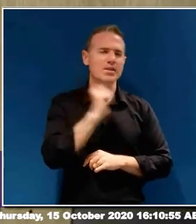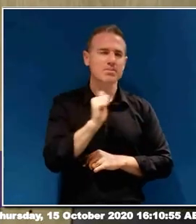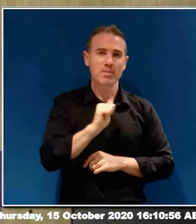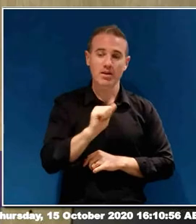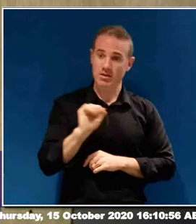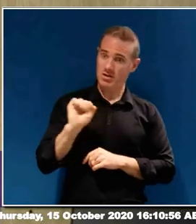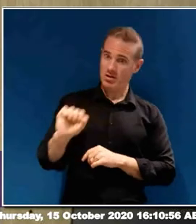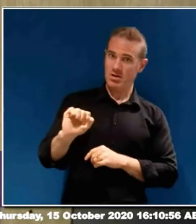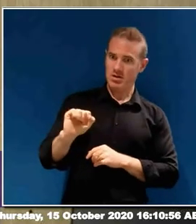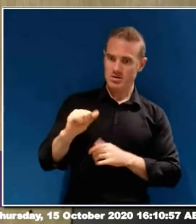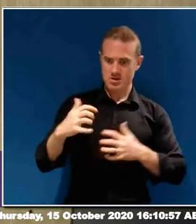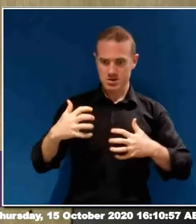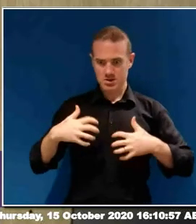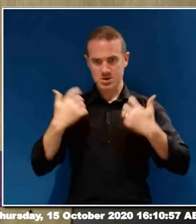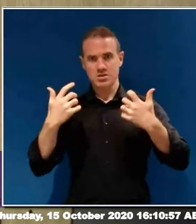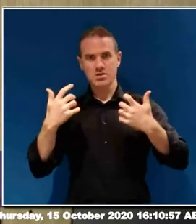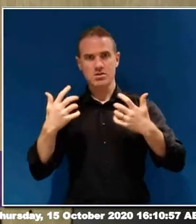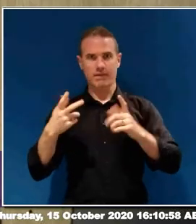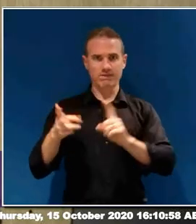It's a similar sort of thing.